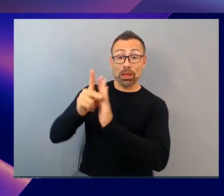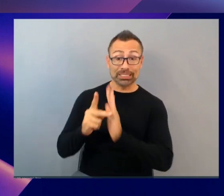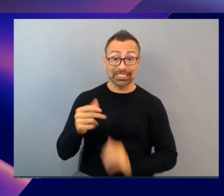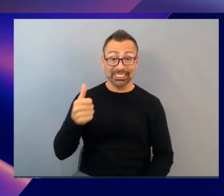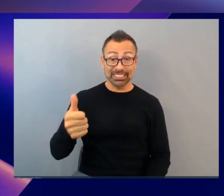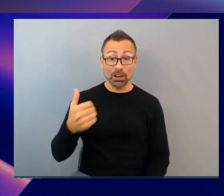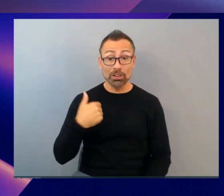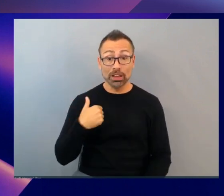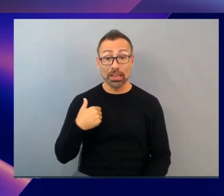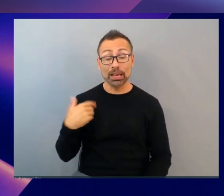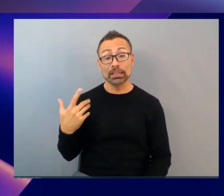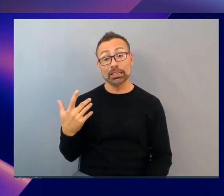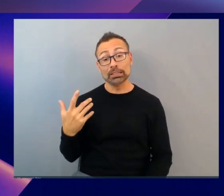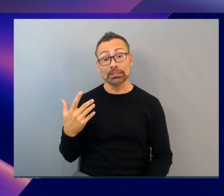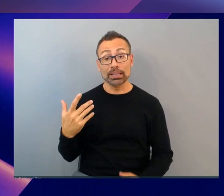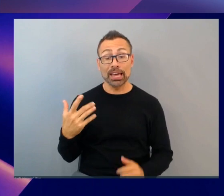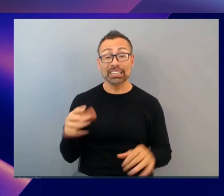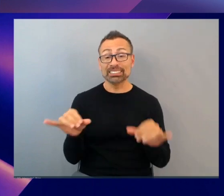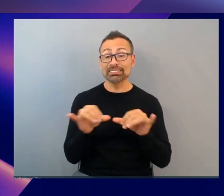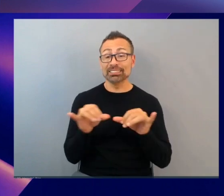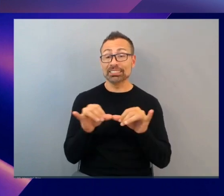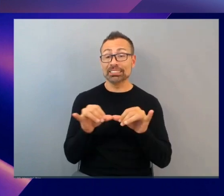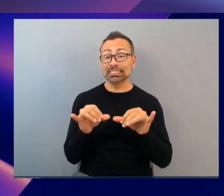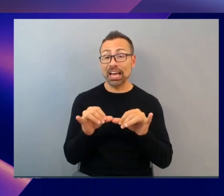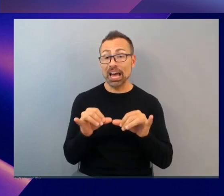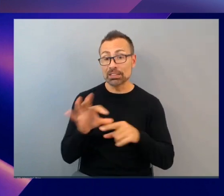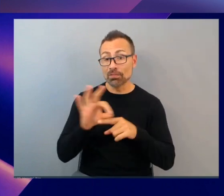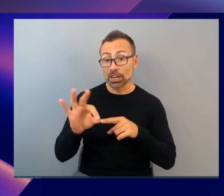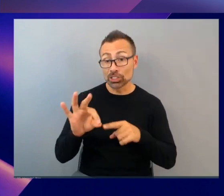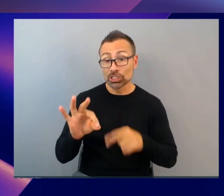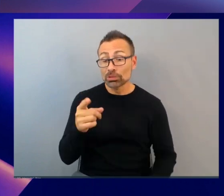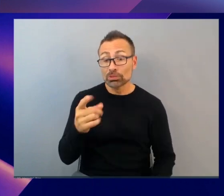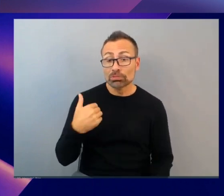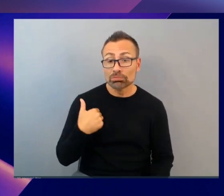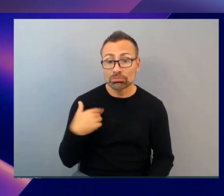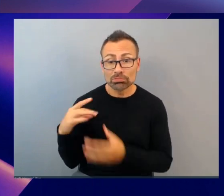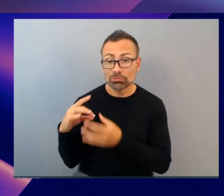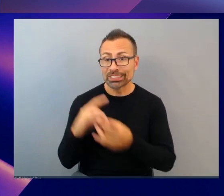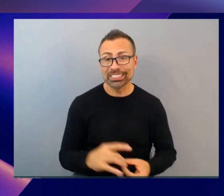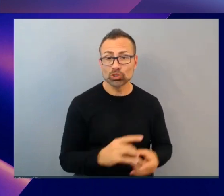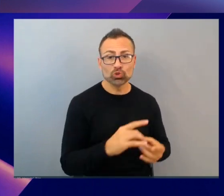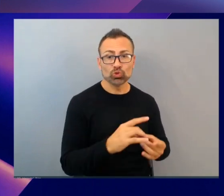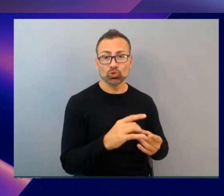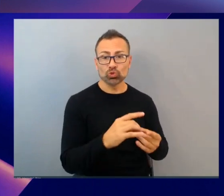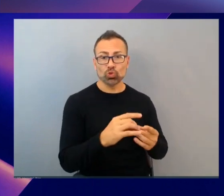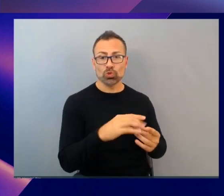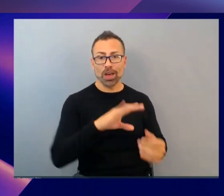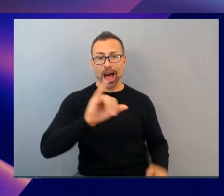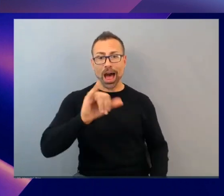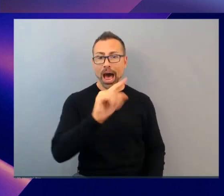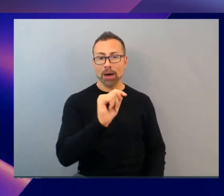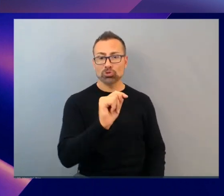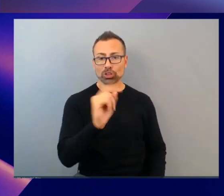a size constraint, which has no relation to the object sizes you put in the bucket, right? - Oh, okay. It's the policy size itself,